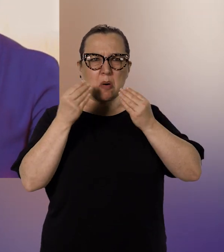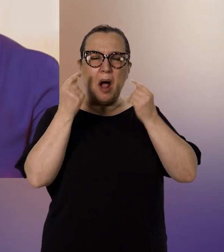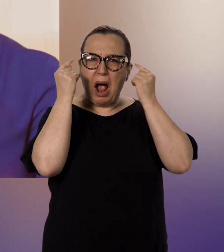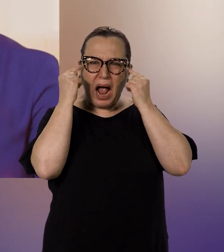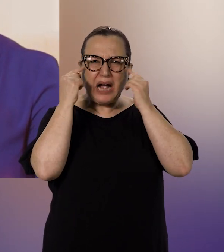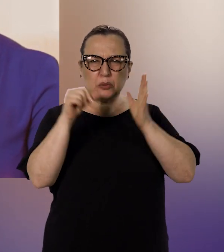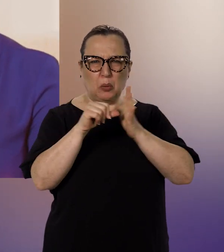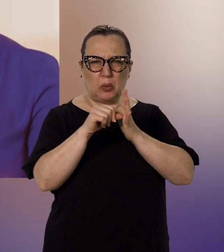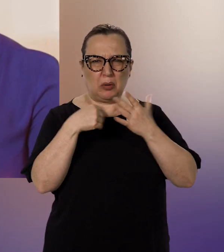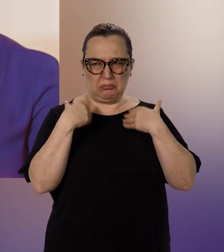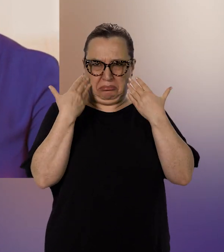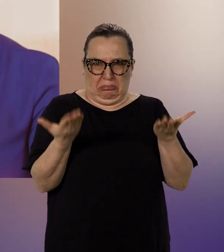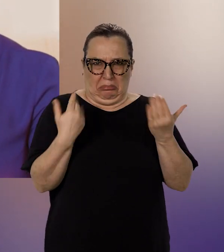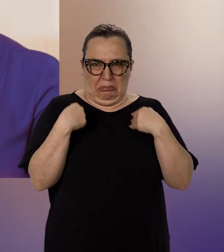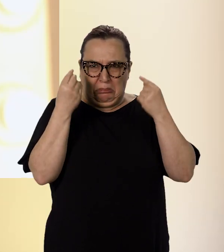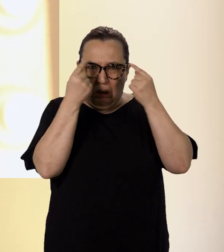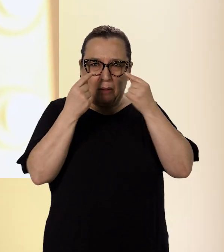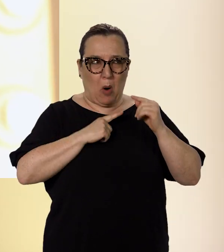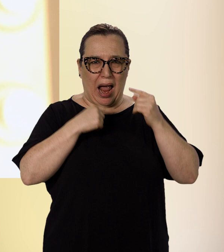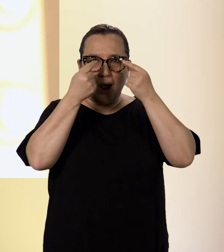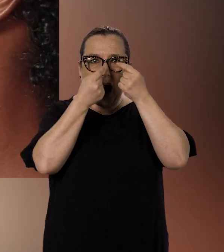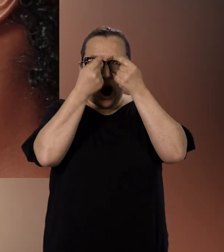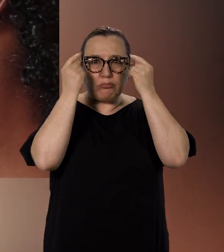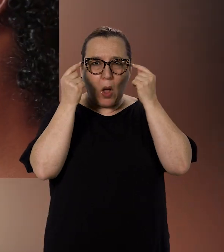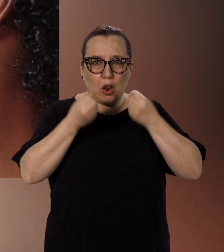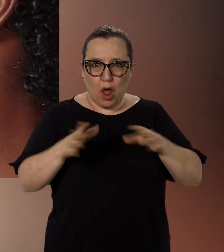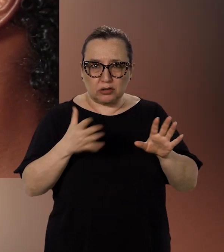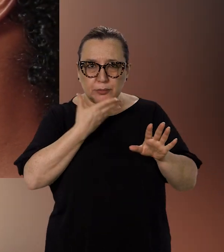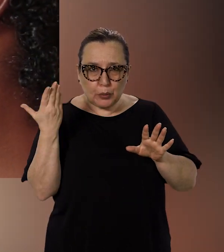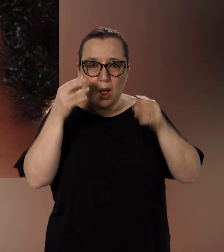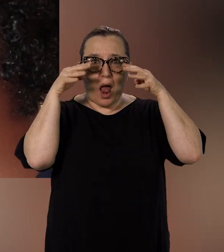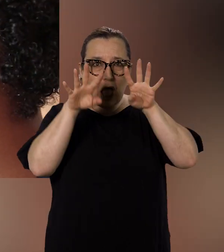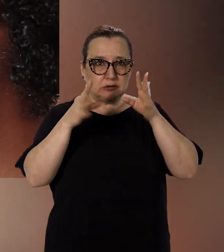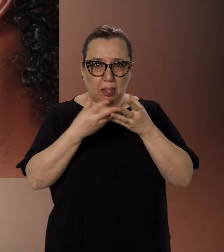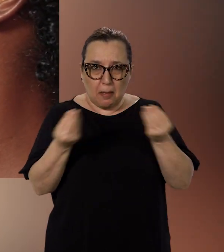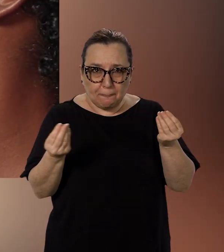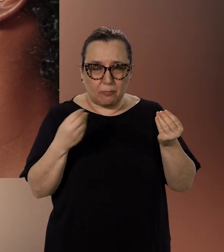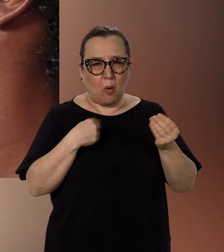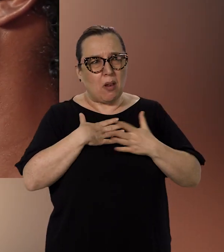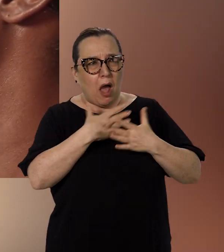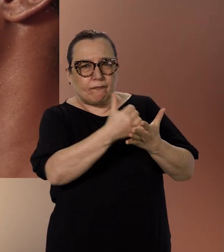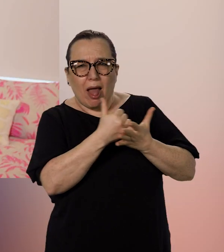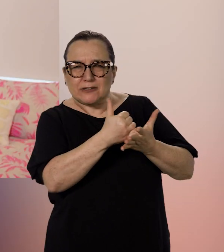because I've lost my eyebrows and my eyelashes. I really would love some tips on how I can highlight my eyes.